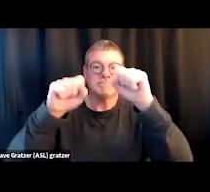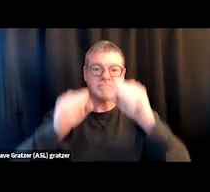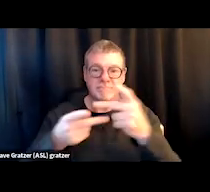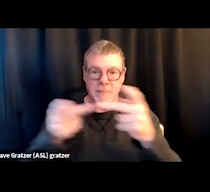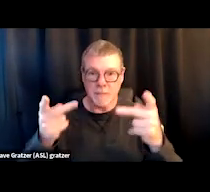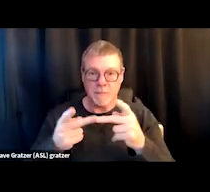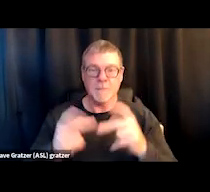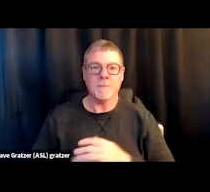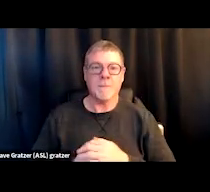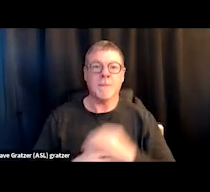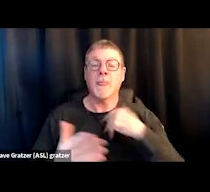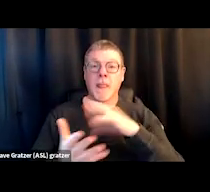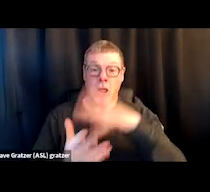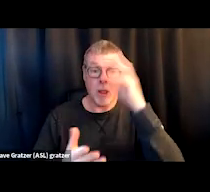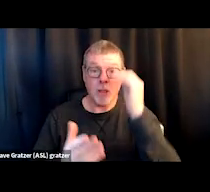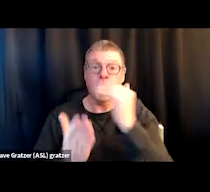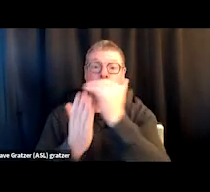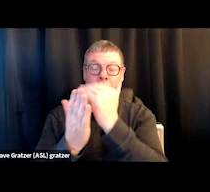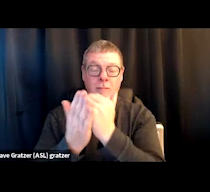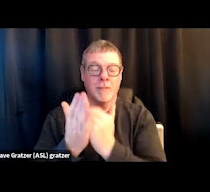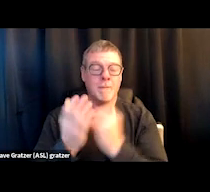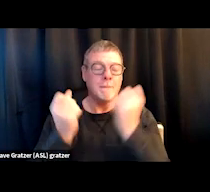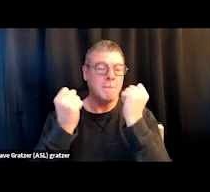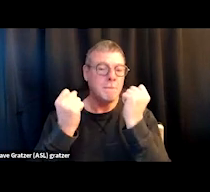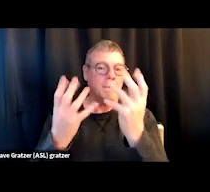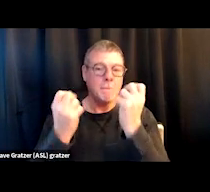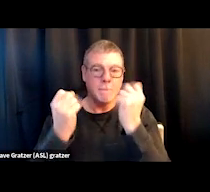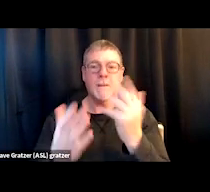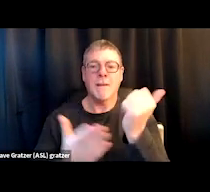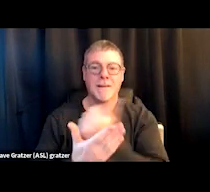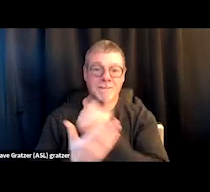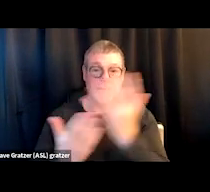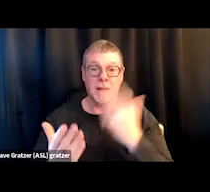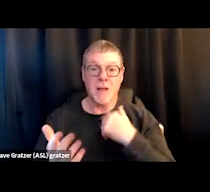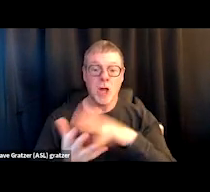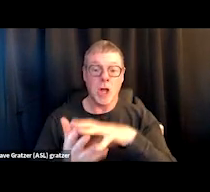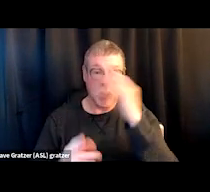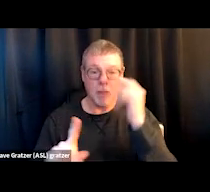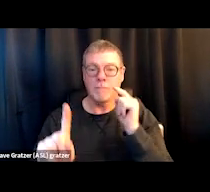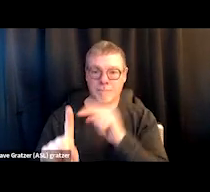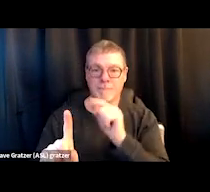And I learned a lot of great lessons. Everything I learned about homelessness I learned there,